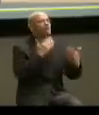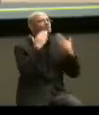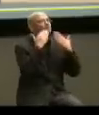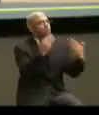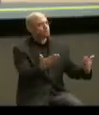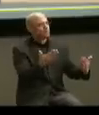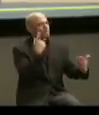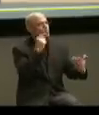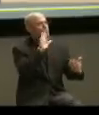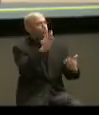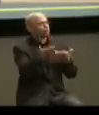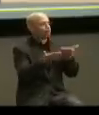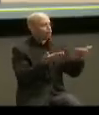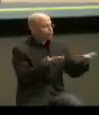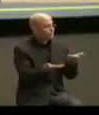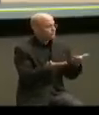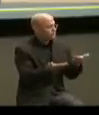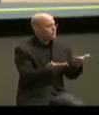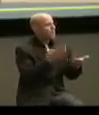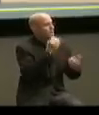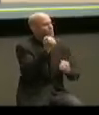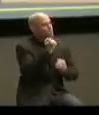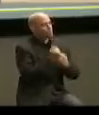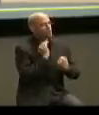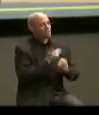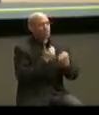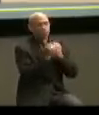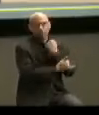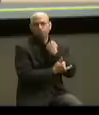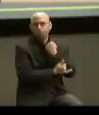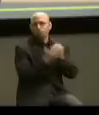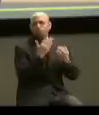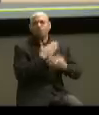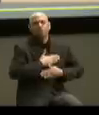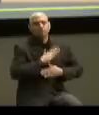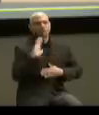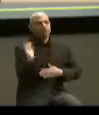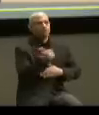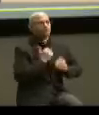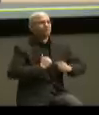SERVICES, THANK YOU SO MUCH FOR YOUR SERVICE IN SUPPORT OF OUR COUNTRY. WE APPRECIATE YOUR SACRIFICES.